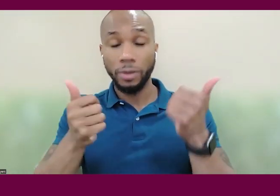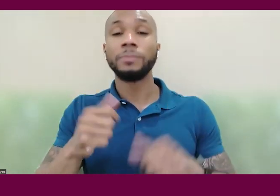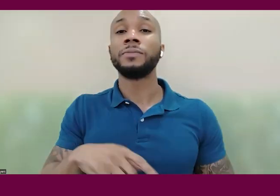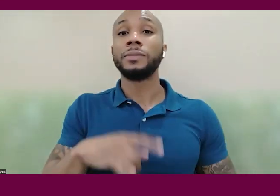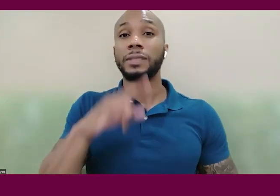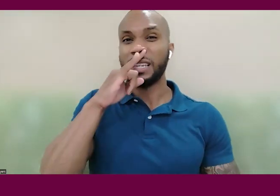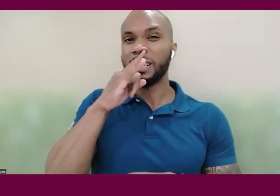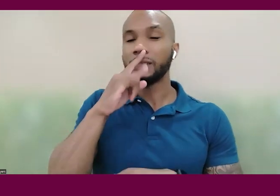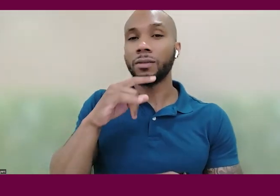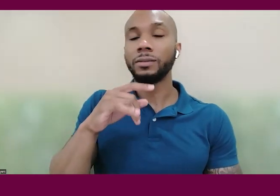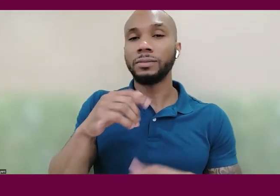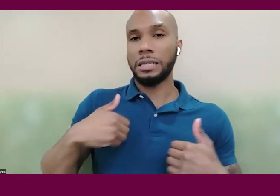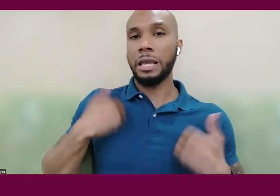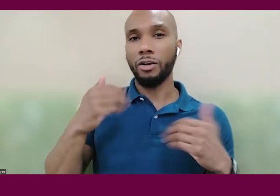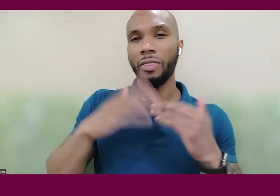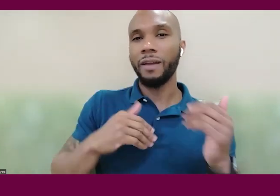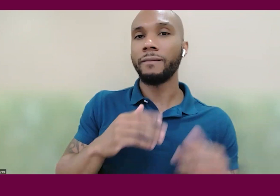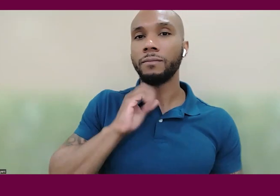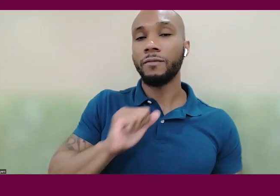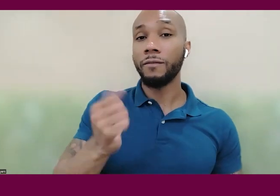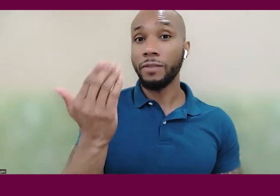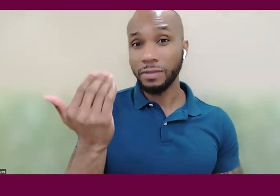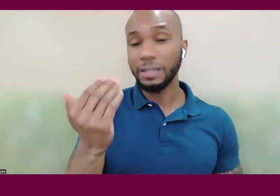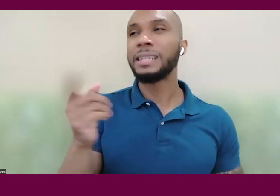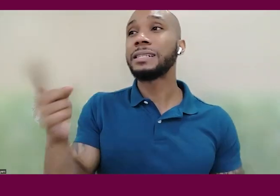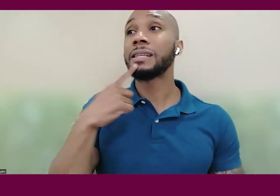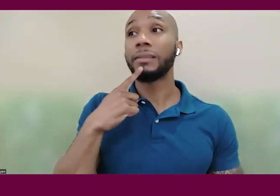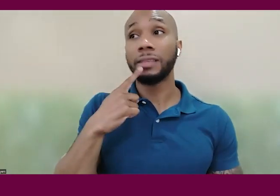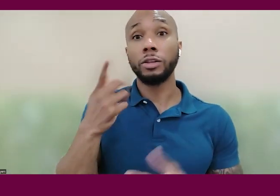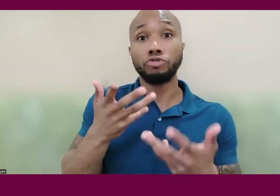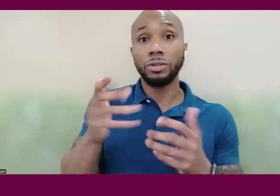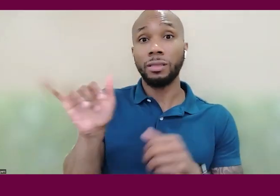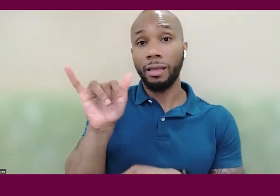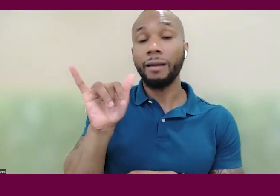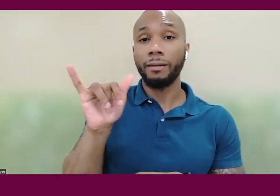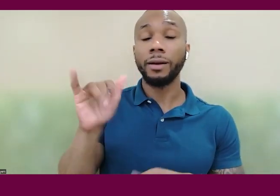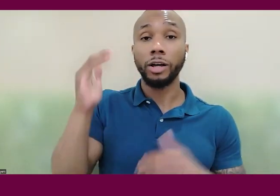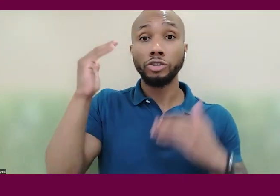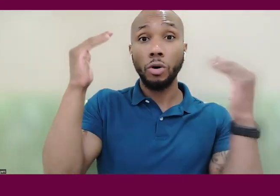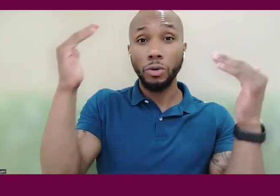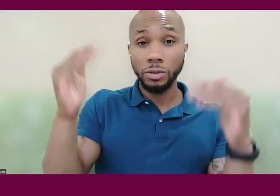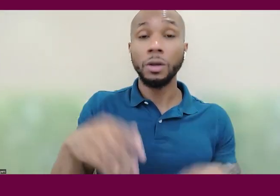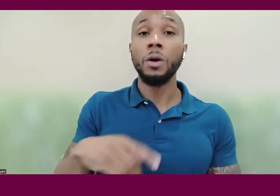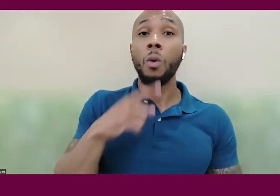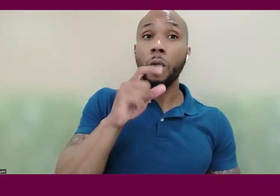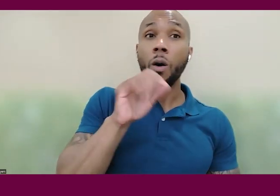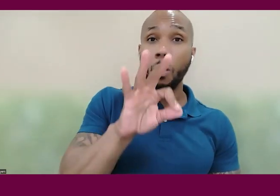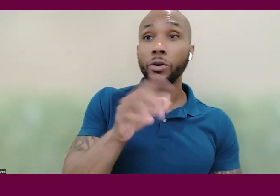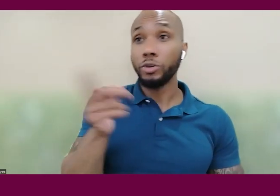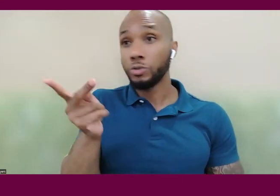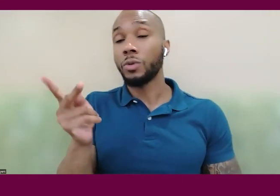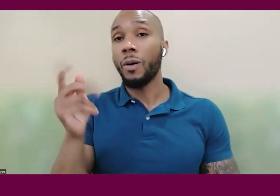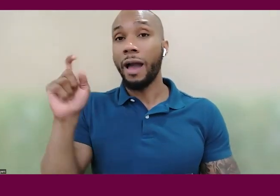These kids are all under the age of 15. He said, "They're treating us like adults." She said, "One or all of you are going to have to pee on yourselves."